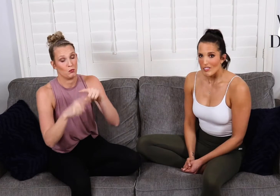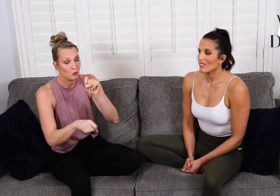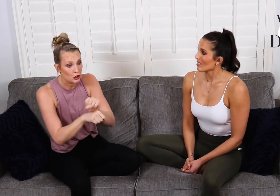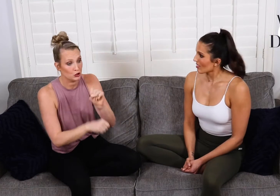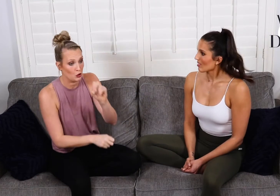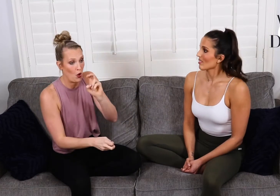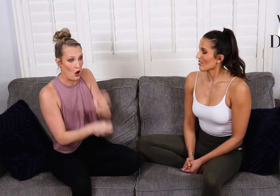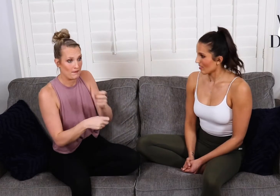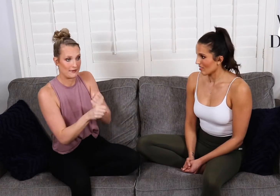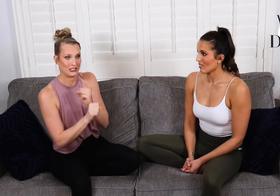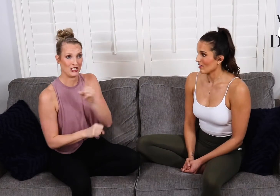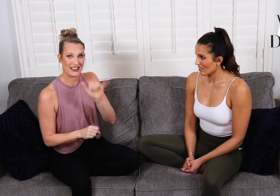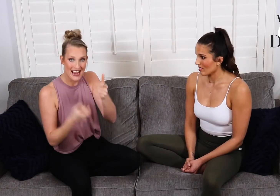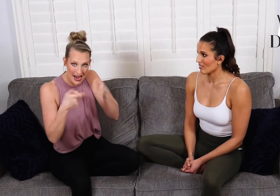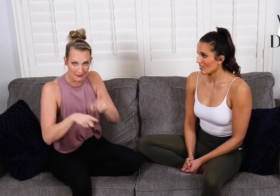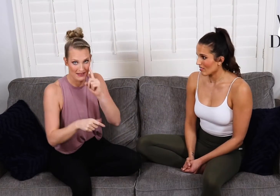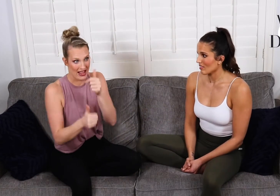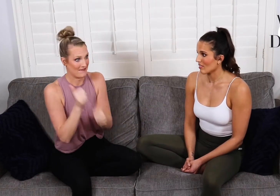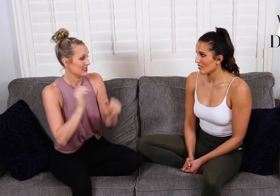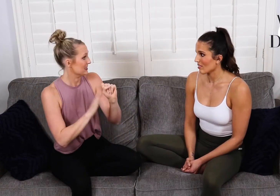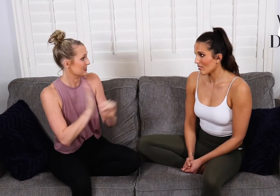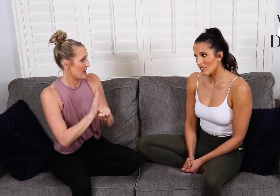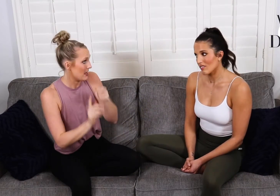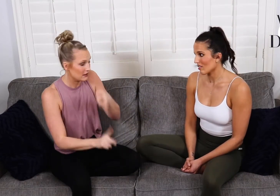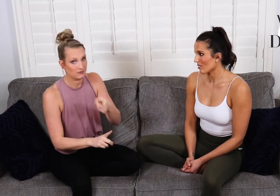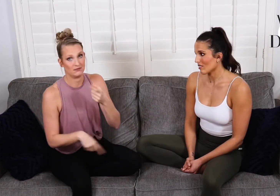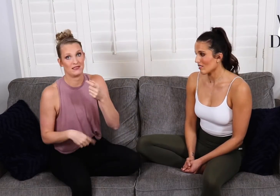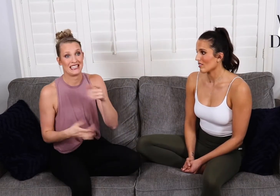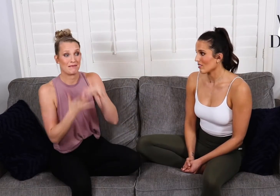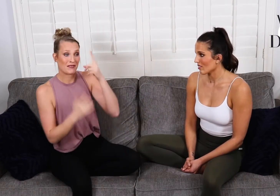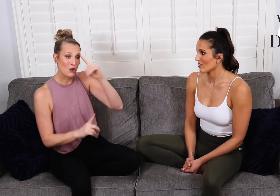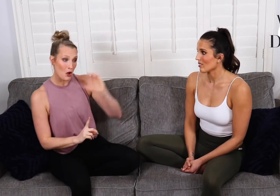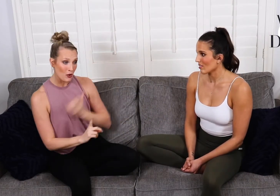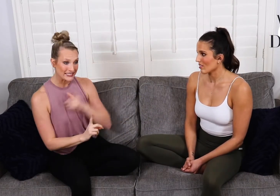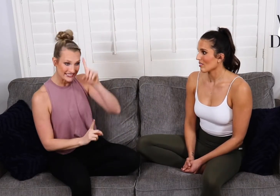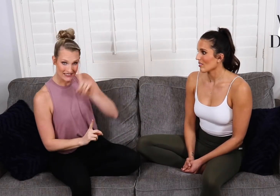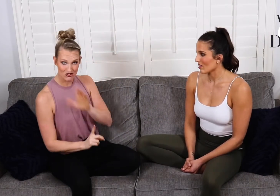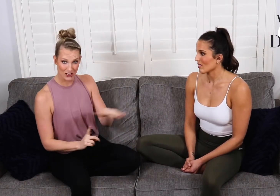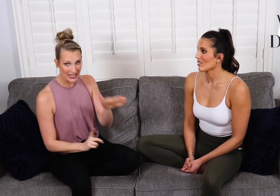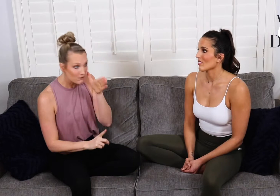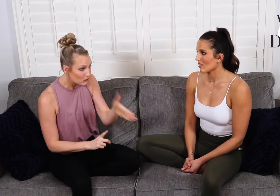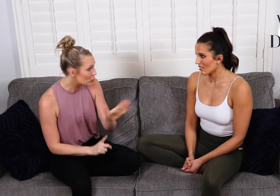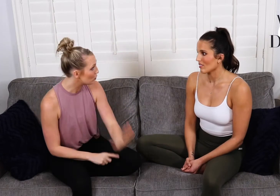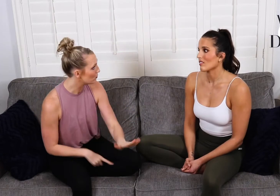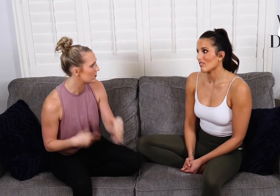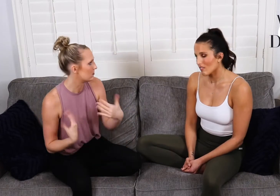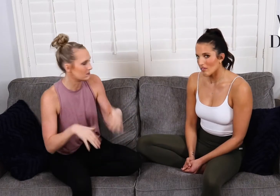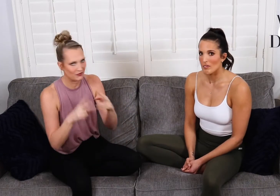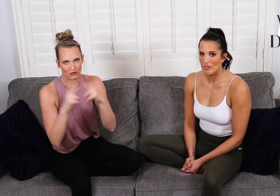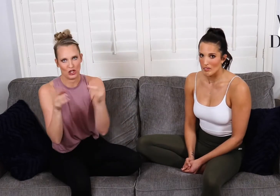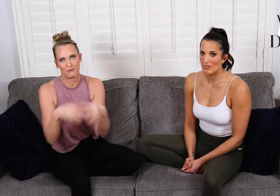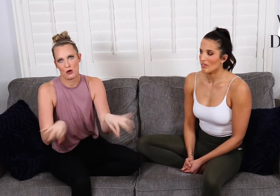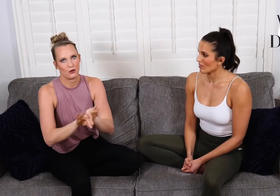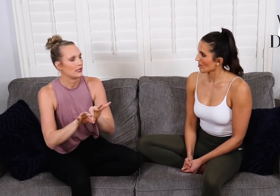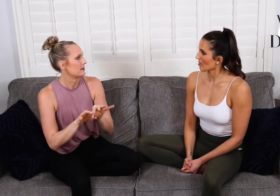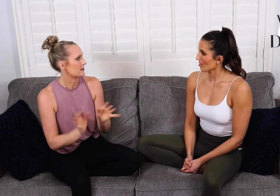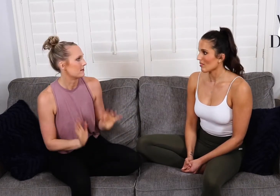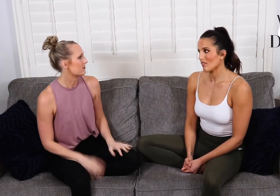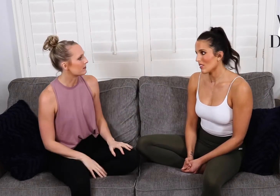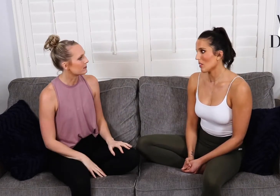that we have worked so hard to make this happen for every state. Especially for our Deaf children's future, it's so critical.